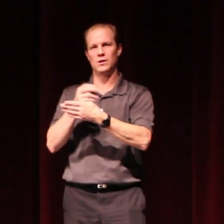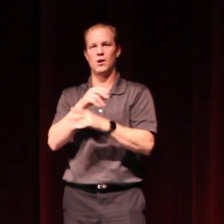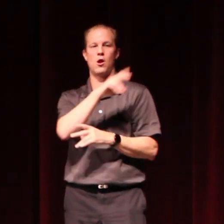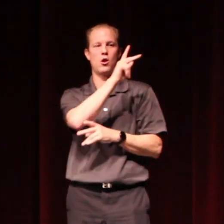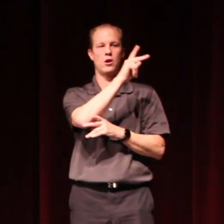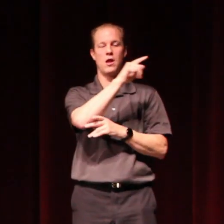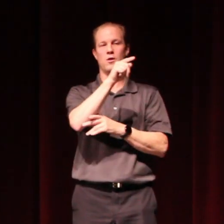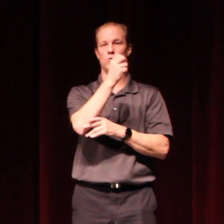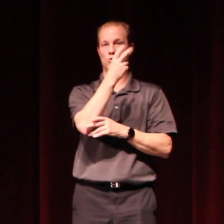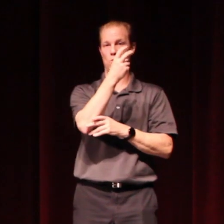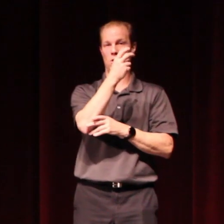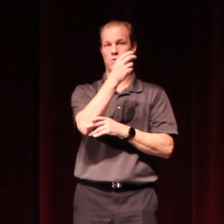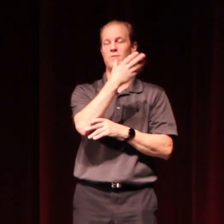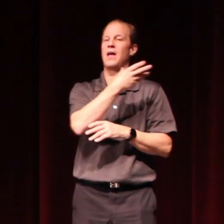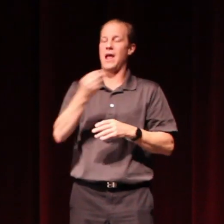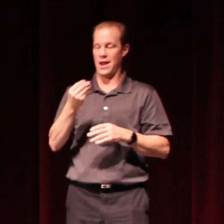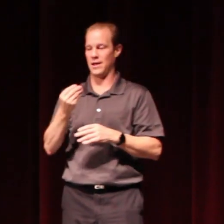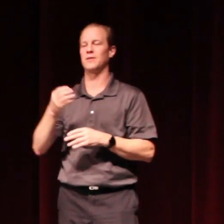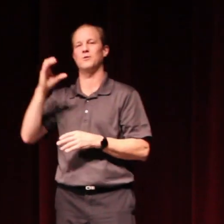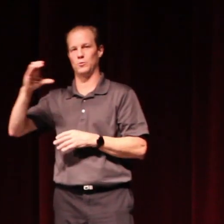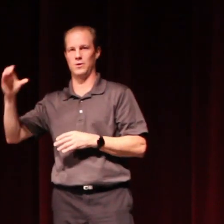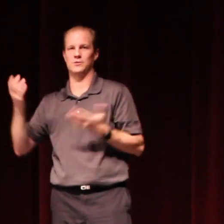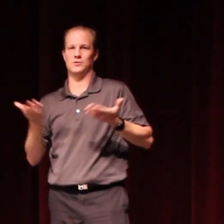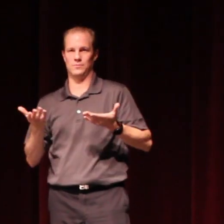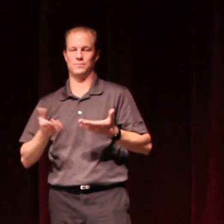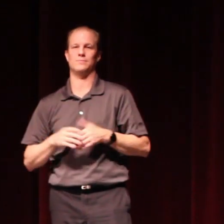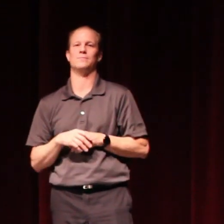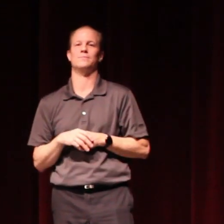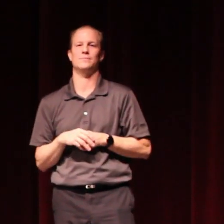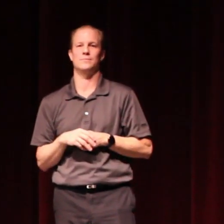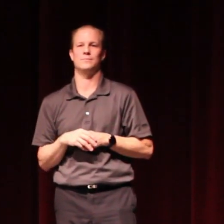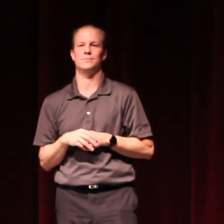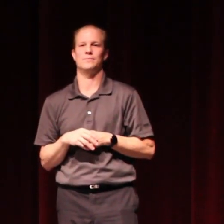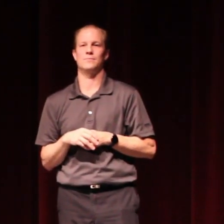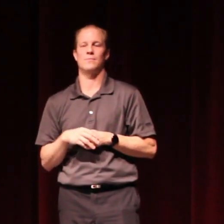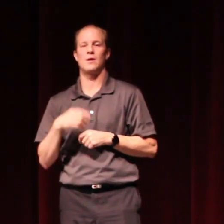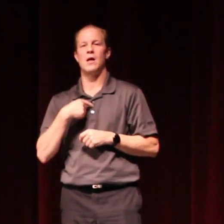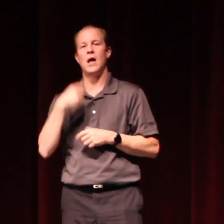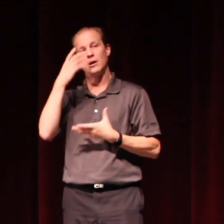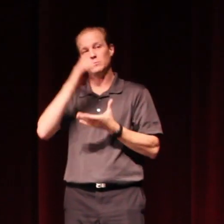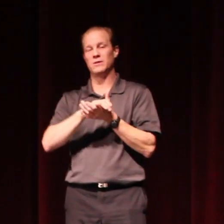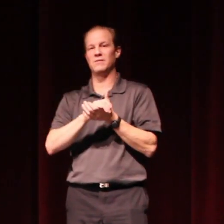and this community college. I also believe that equal is equal.